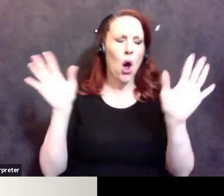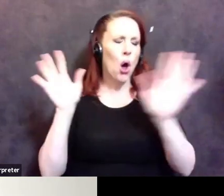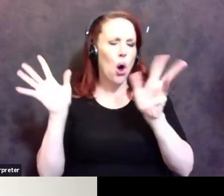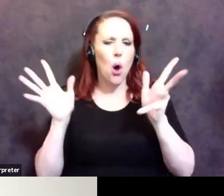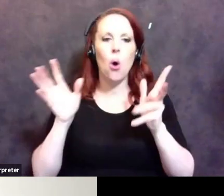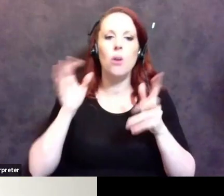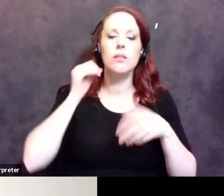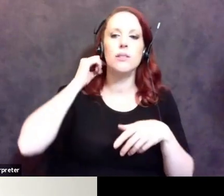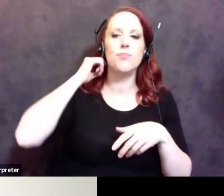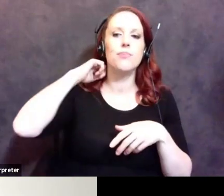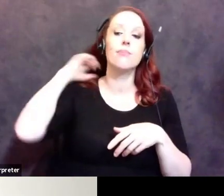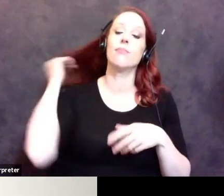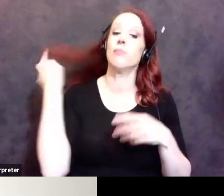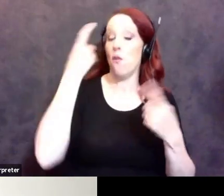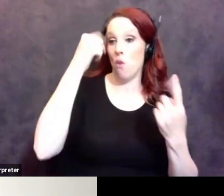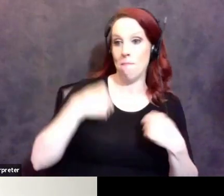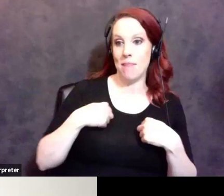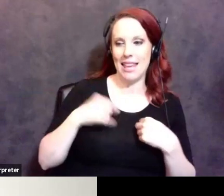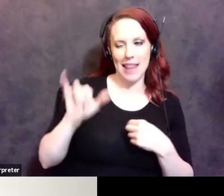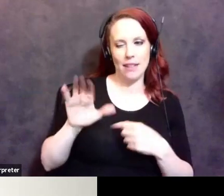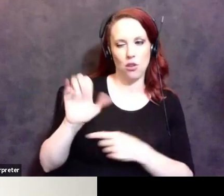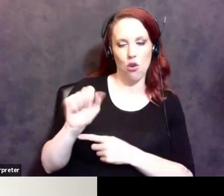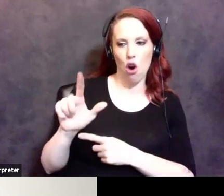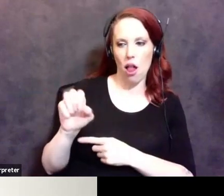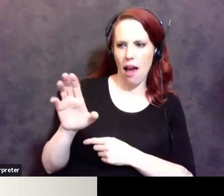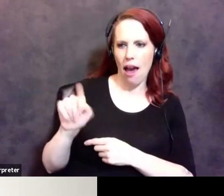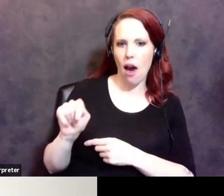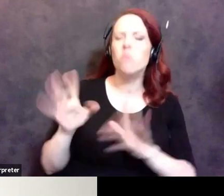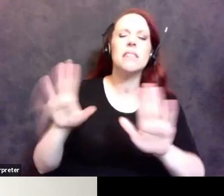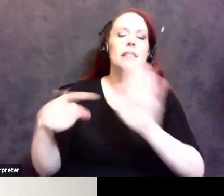part of it, for me like that would be a call out. I can give an example. I am part of a